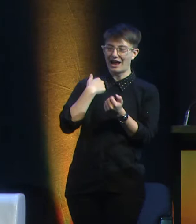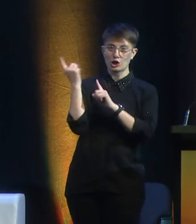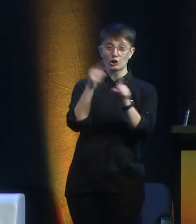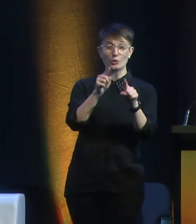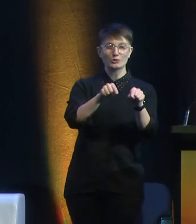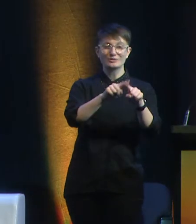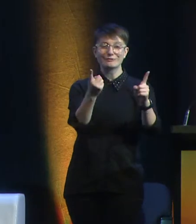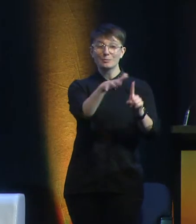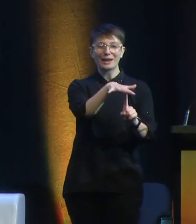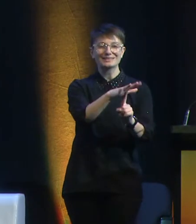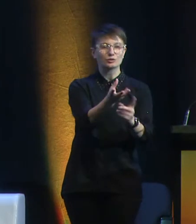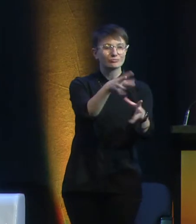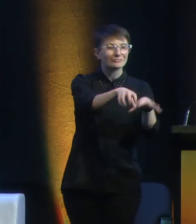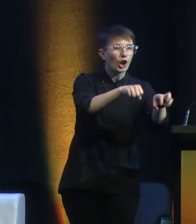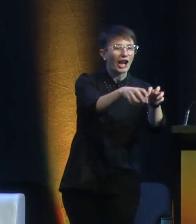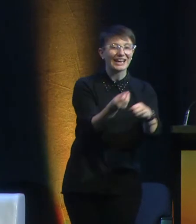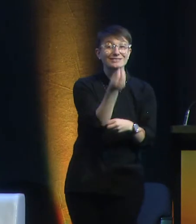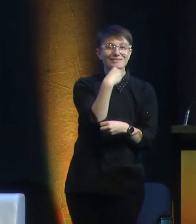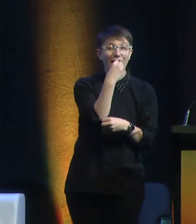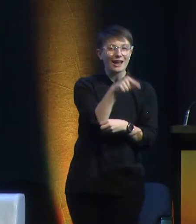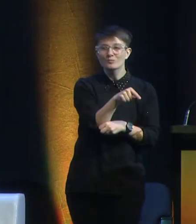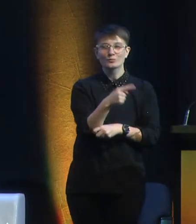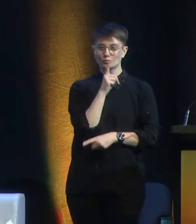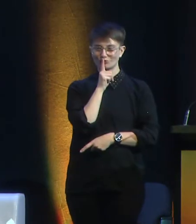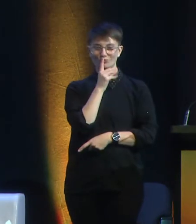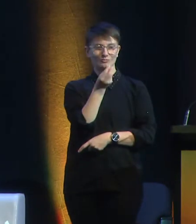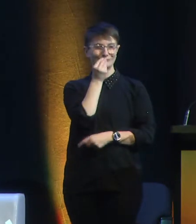you where I go because there's still lots of kai there but there are at different